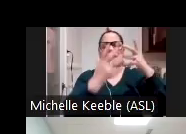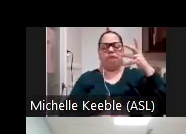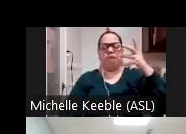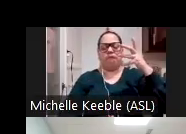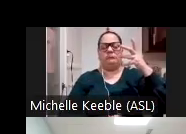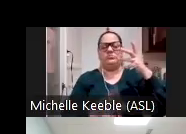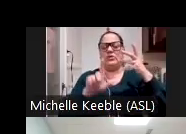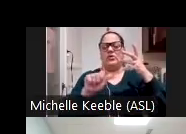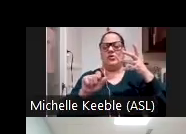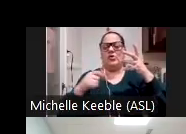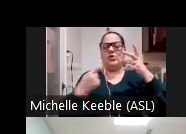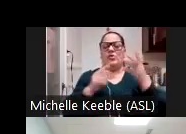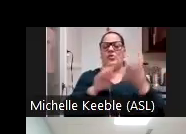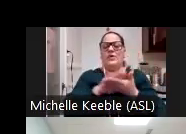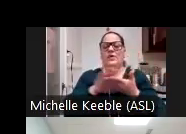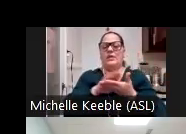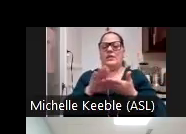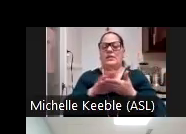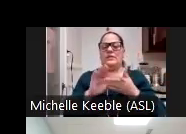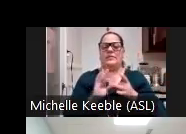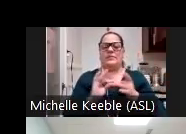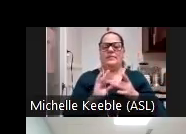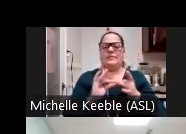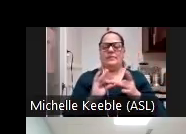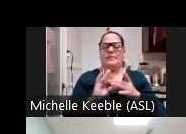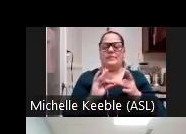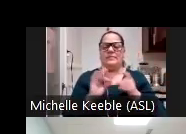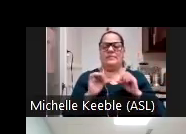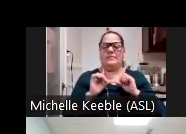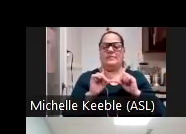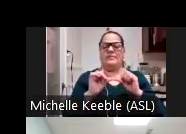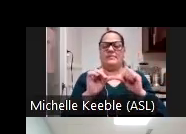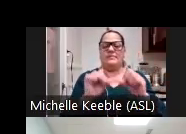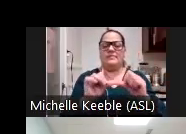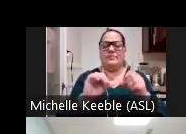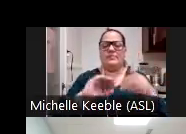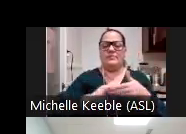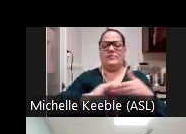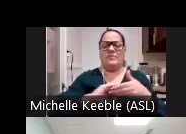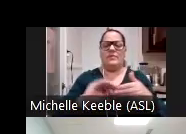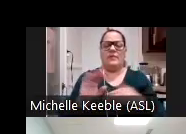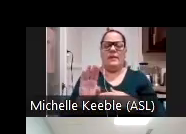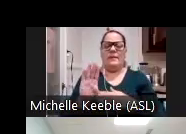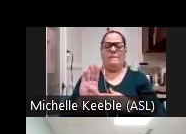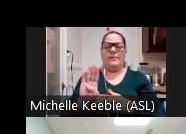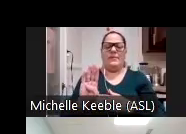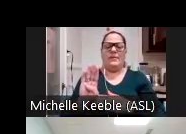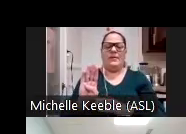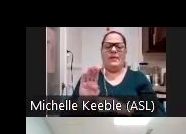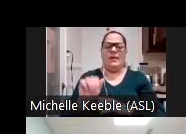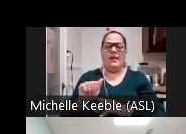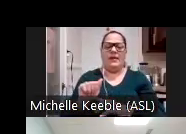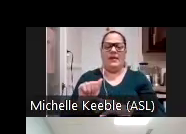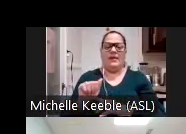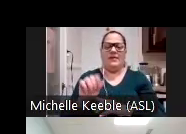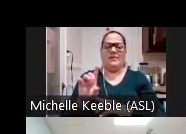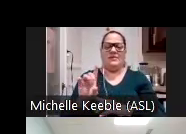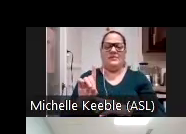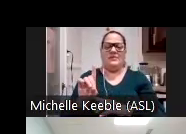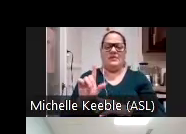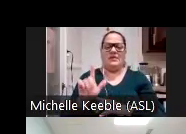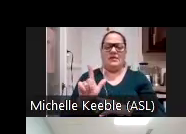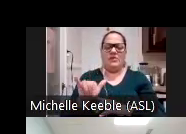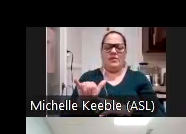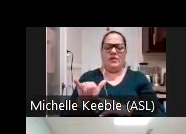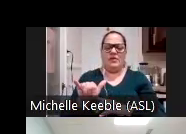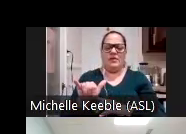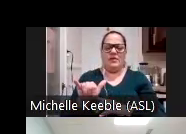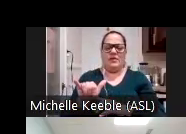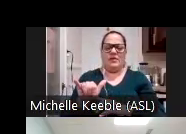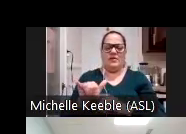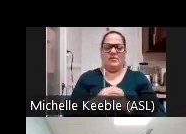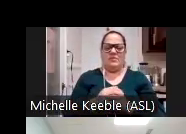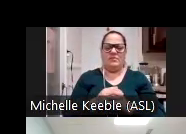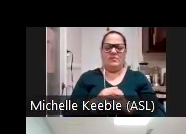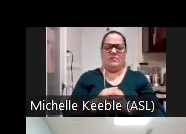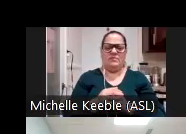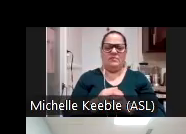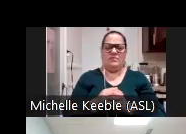we clean up the captions is um continuing on the slide at bit.ly/DevvasRoom. Whoops. Next slide.